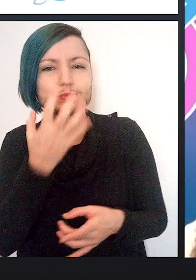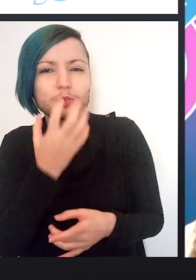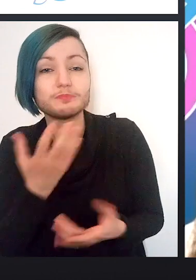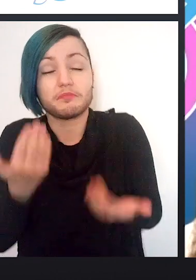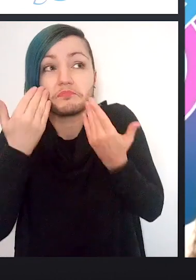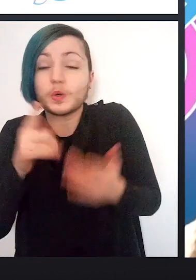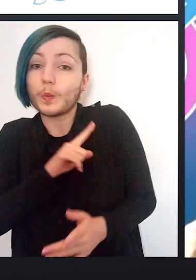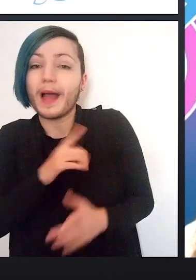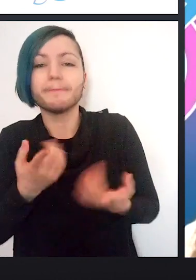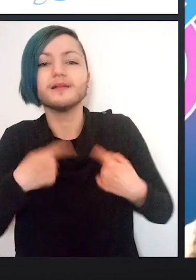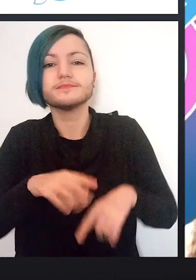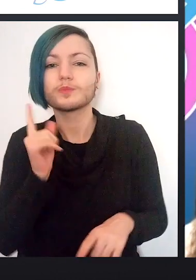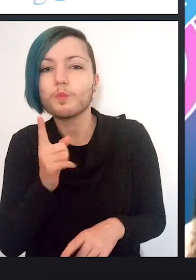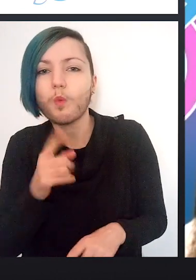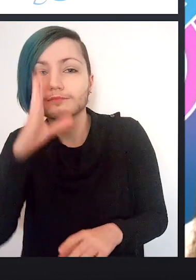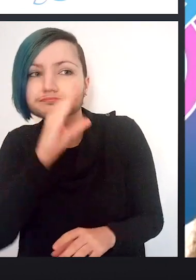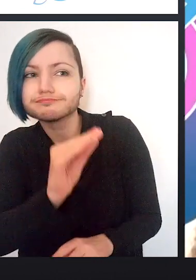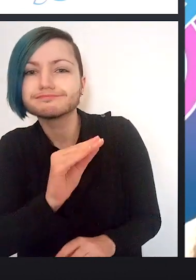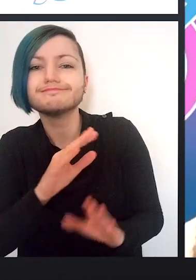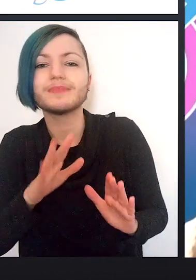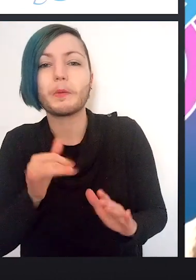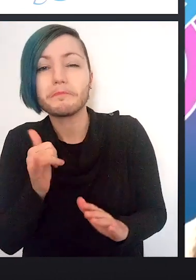So we do warn people about that, just to prepare them.